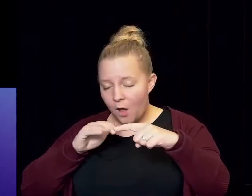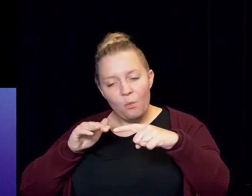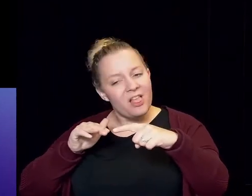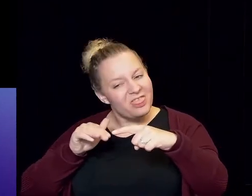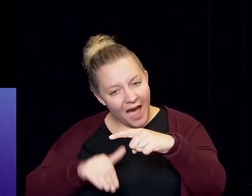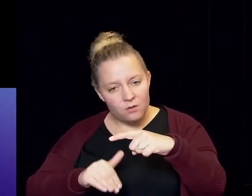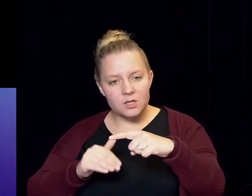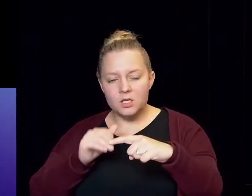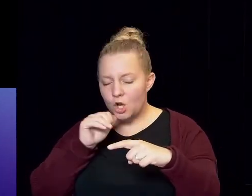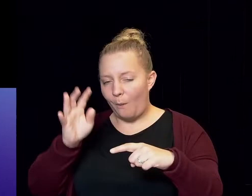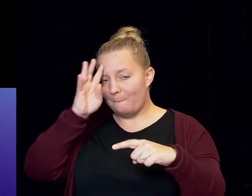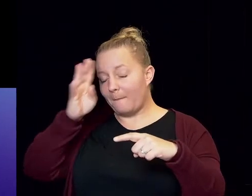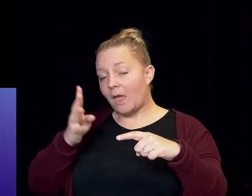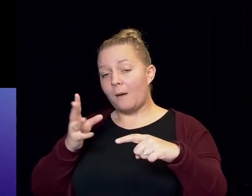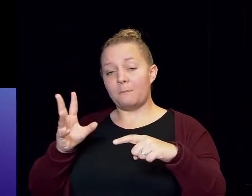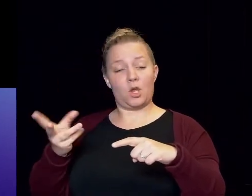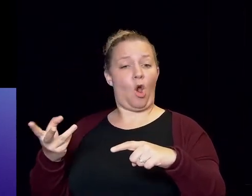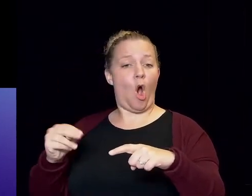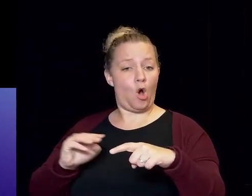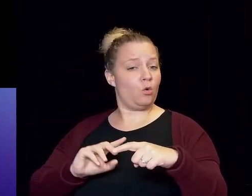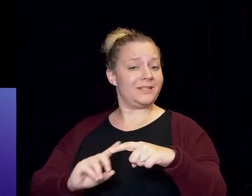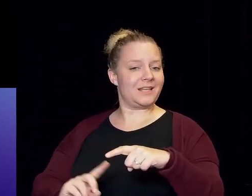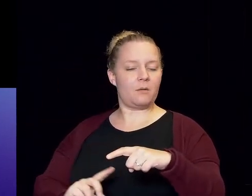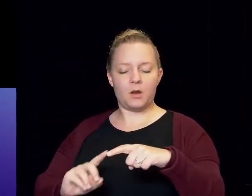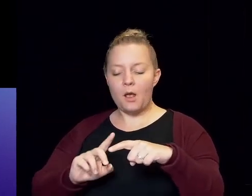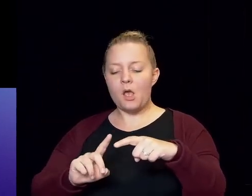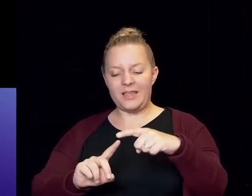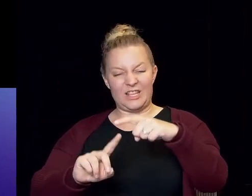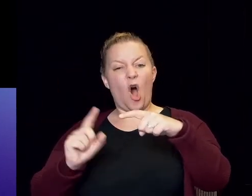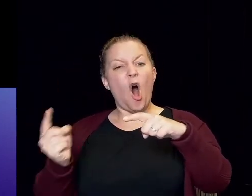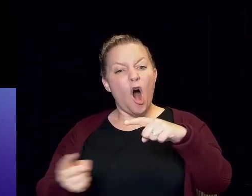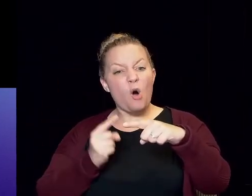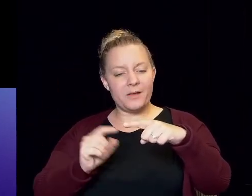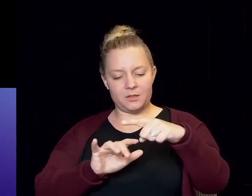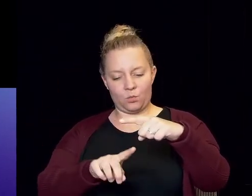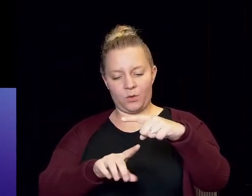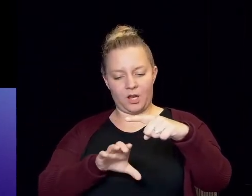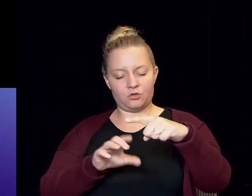like sometimes my students do. Percents are always out of 100. And they say, but then that makes